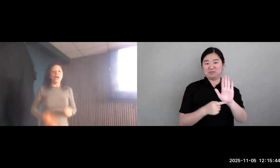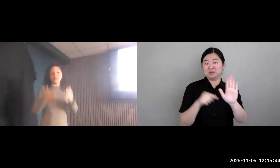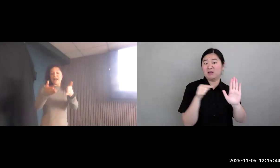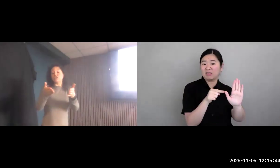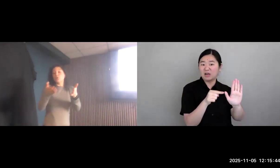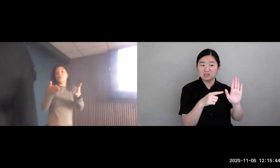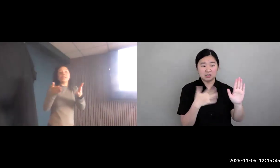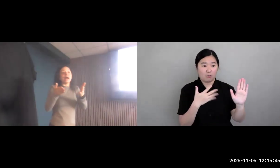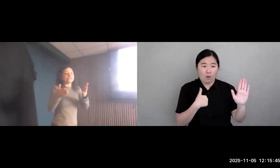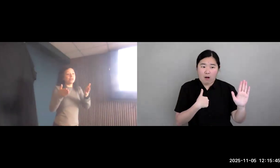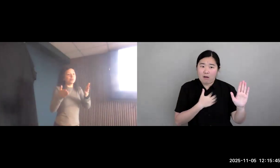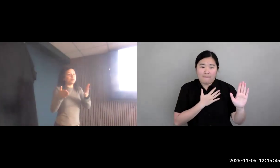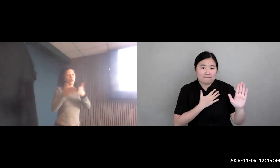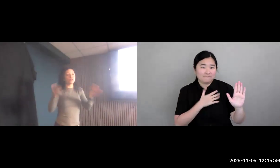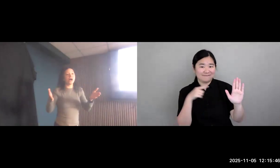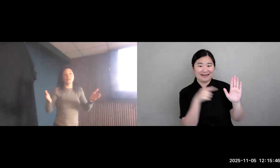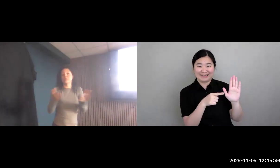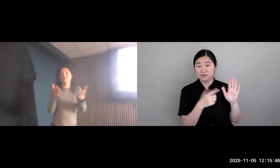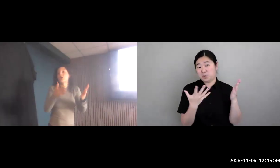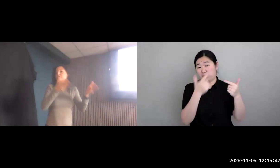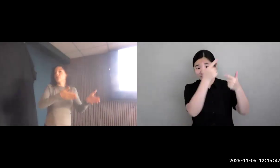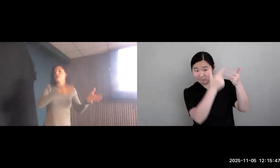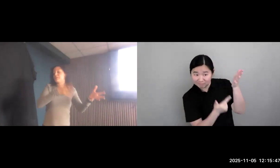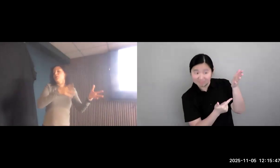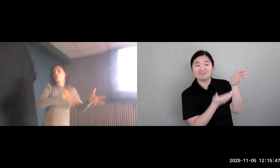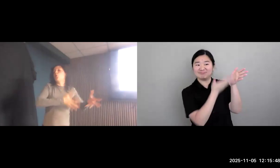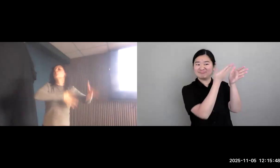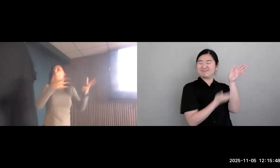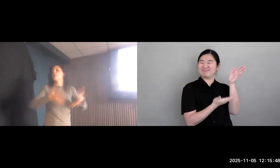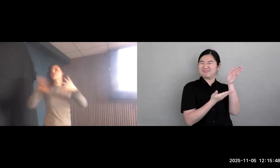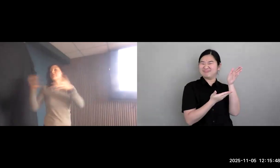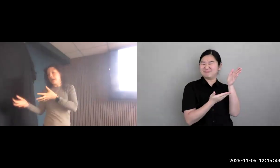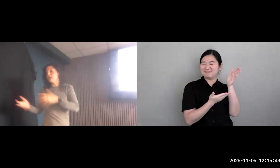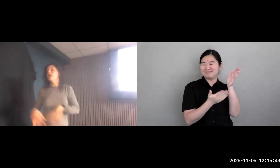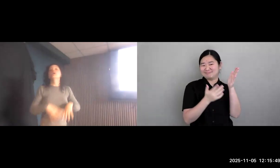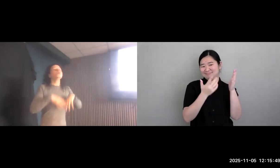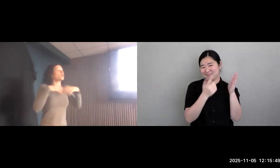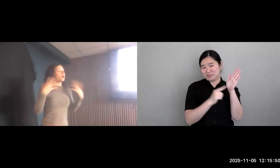And actually use that as hearing people all the time, especially after something we call 'quotative like'.